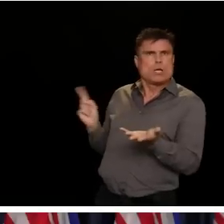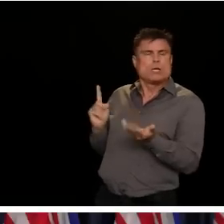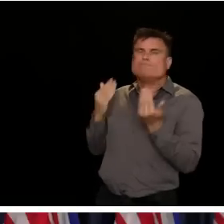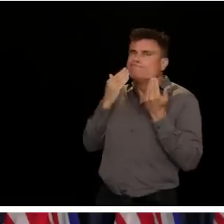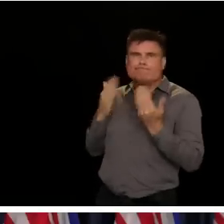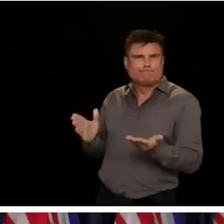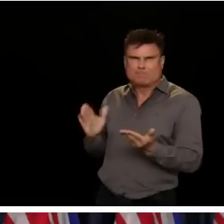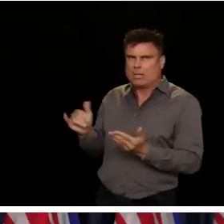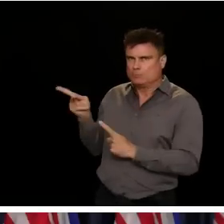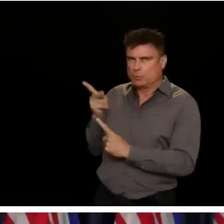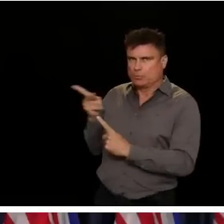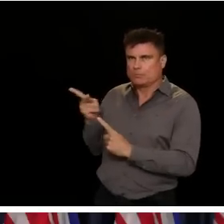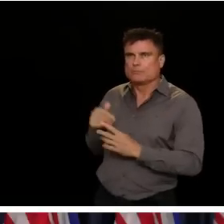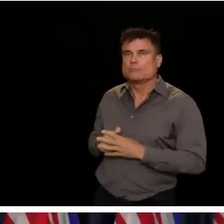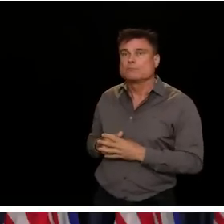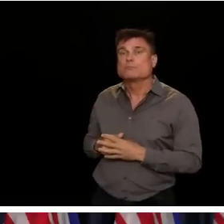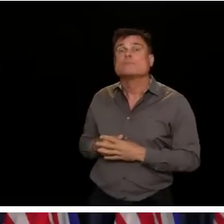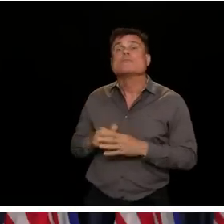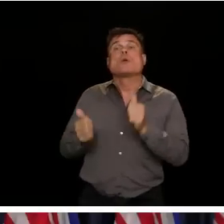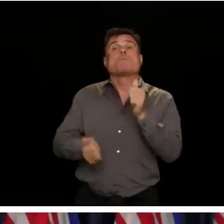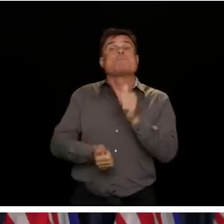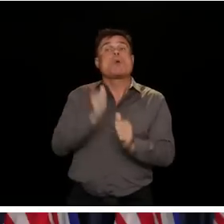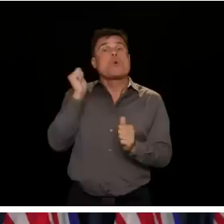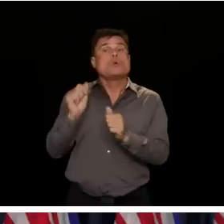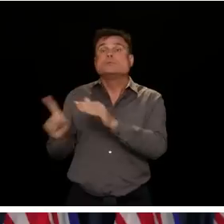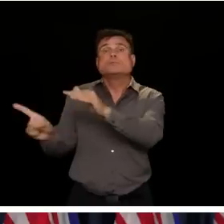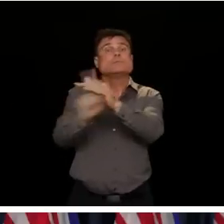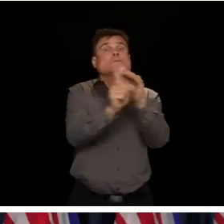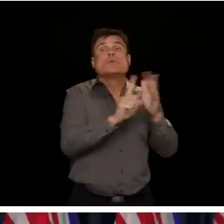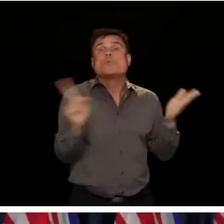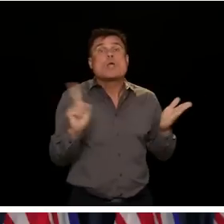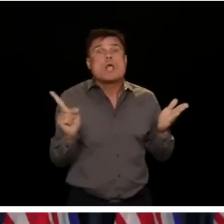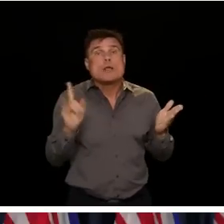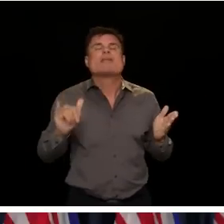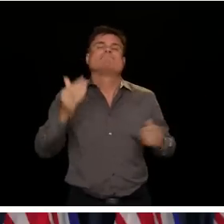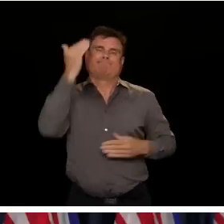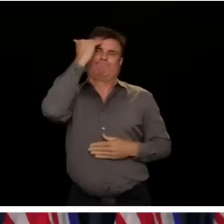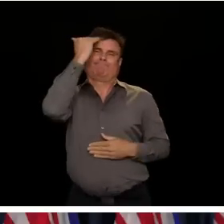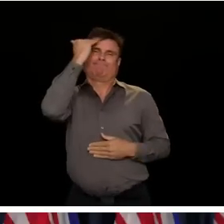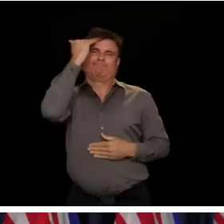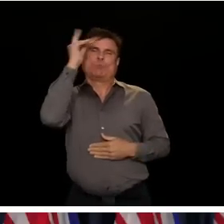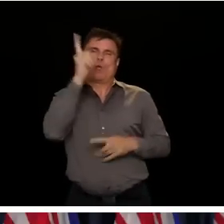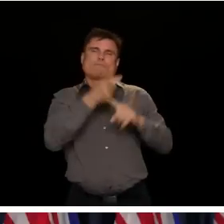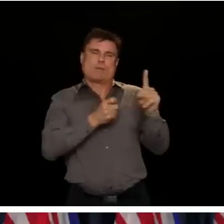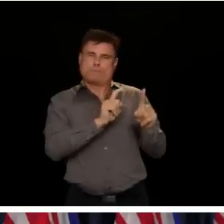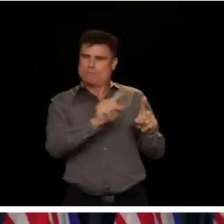the vast majority of cases we have and particularly in recent days and weeks, almost all of our cases have been linked